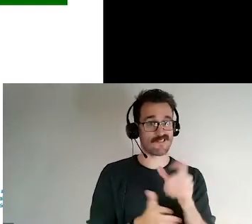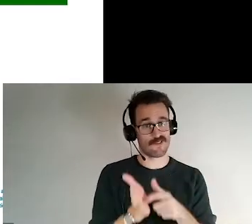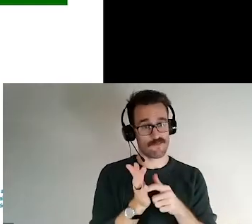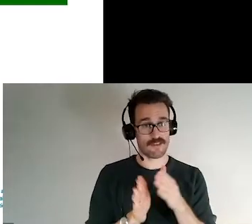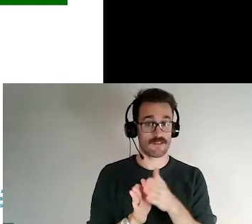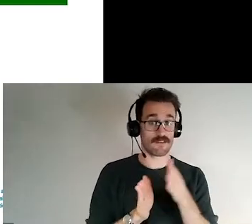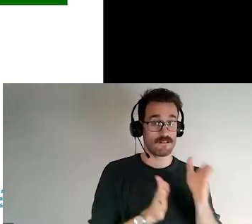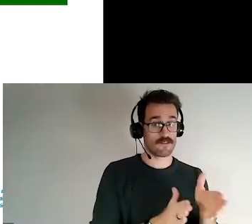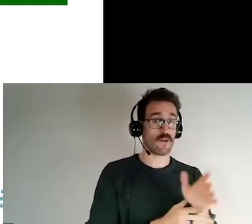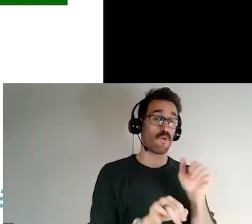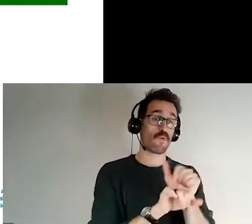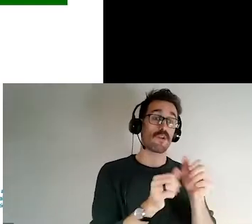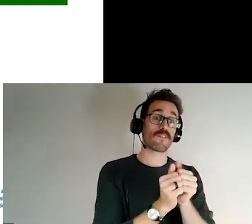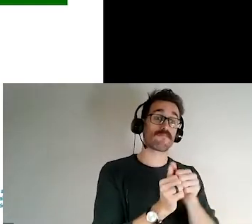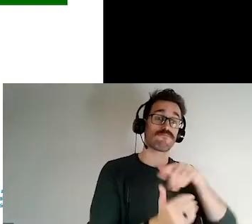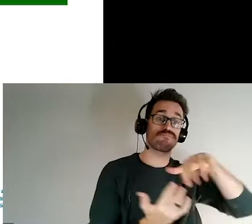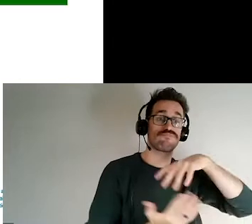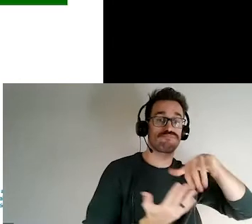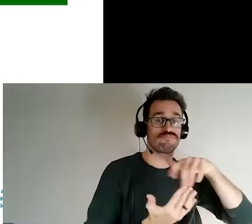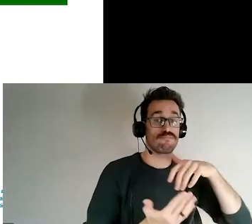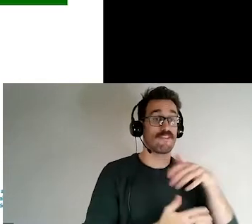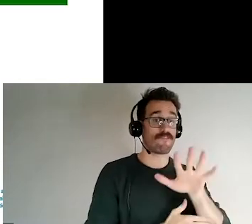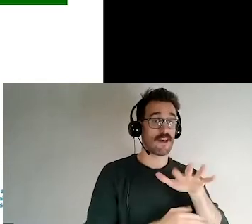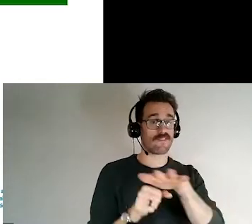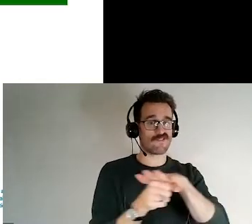conditions, we have five areas in the the working with others into personal demands,